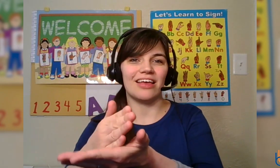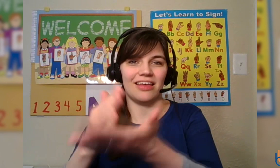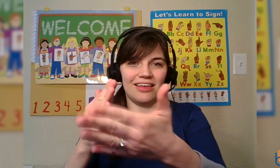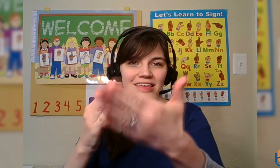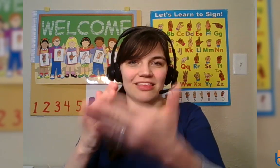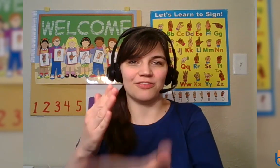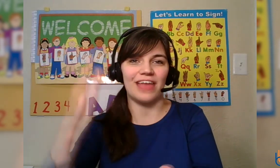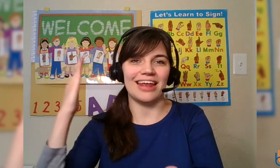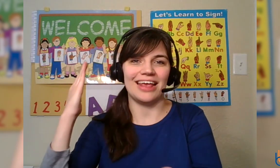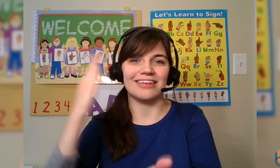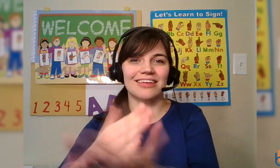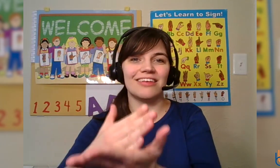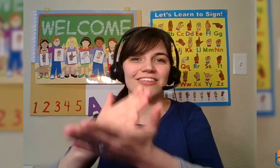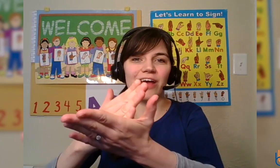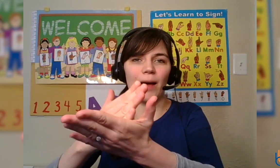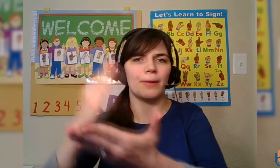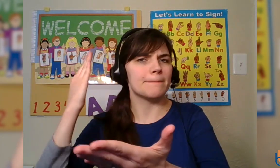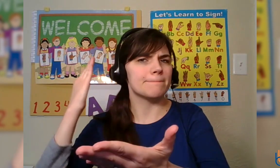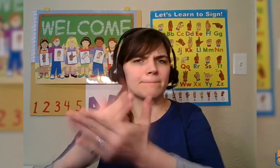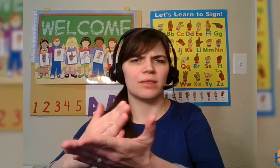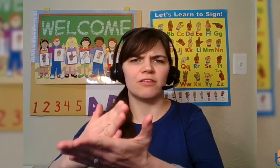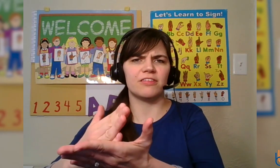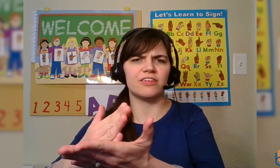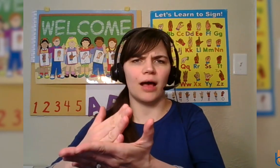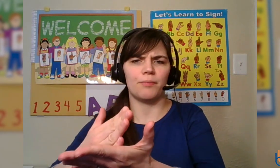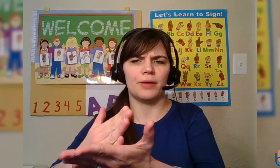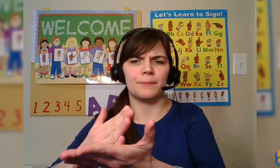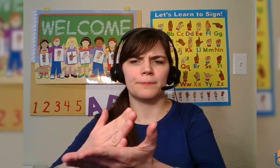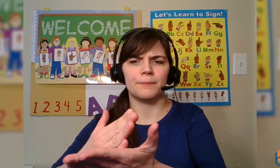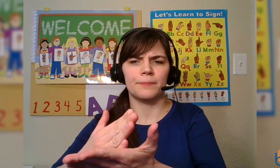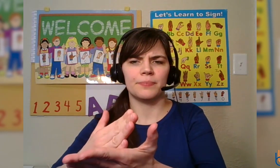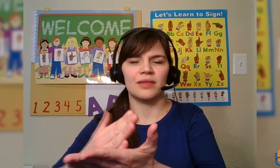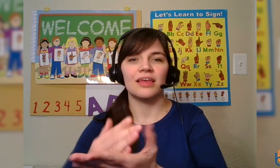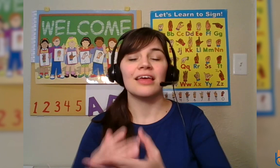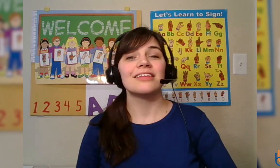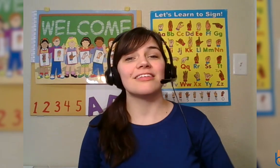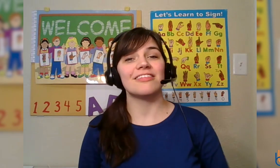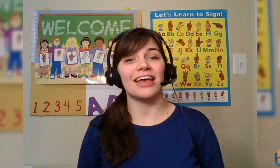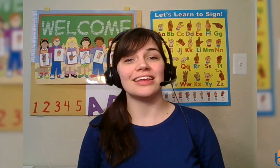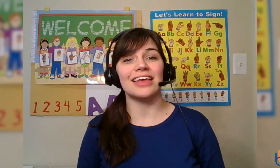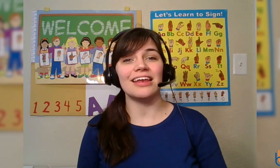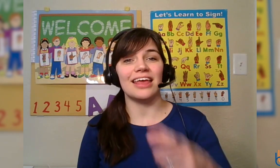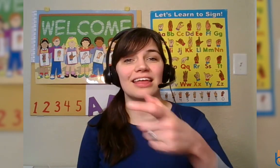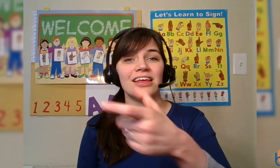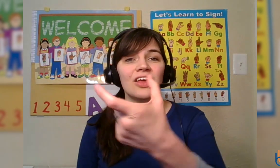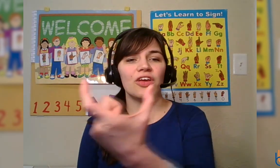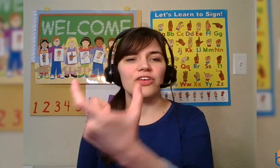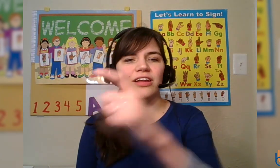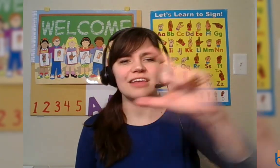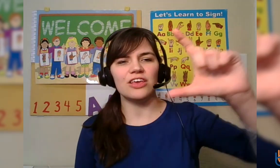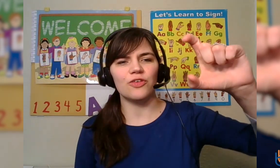this flat hand: stop. Stop. To sign get in, you're going to take your